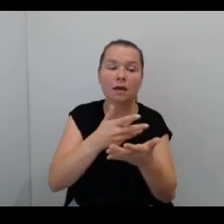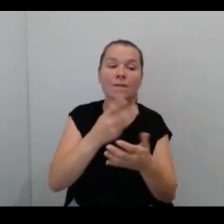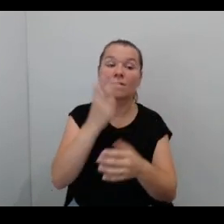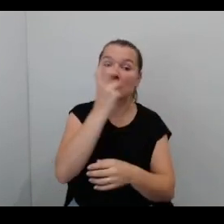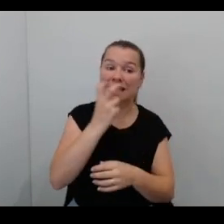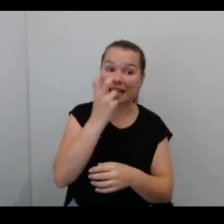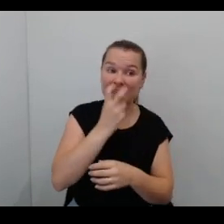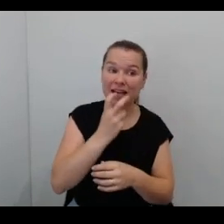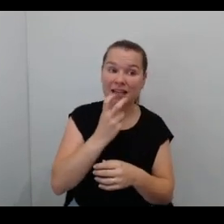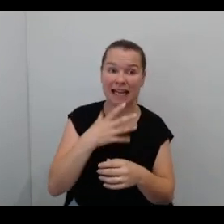try and go into care.